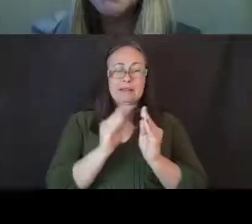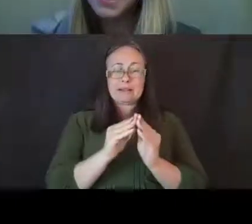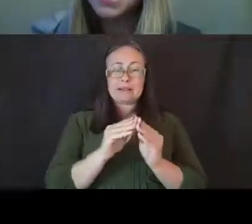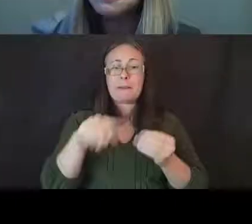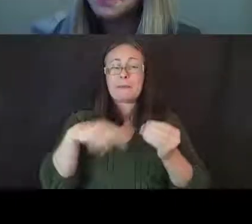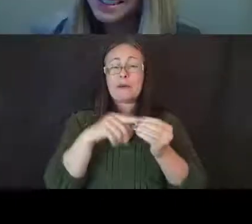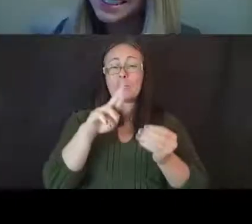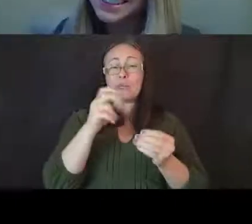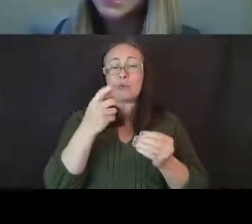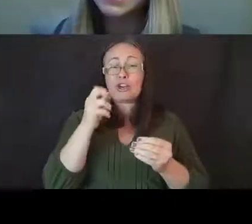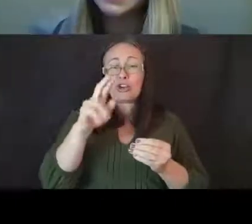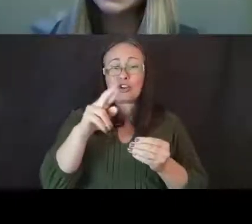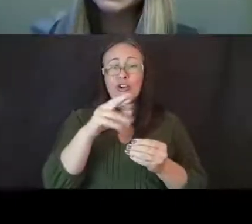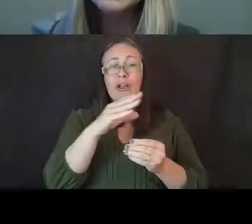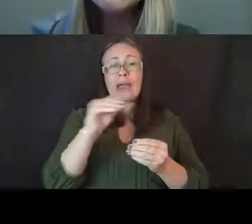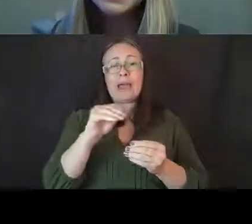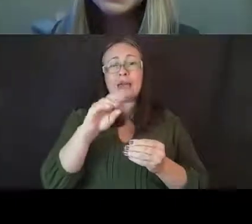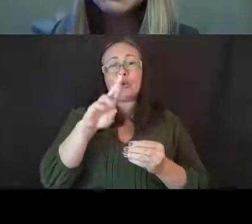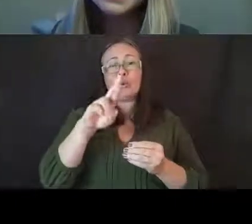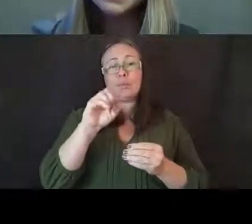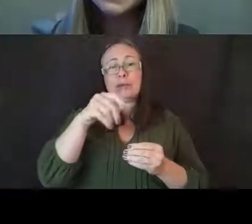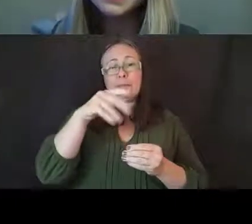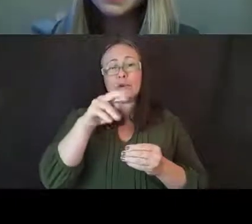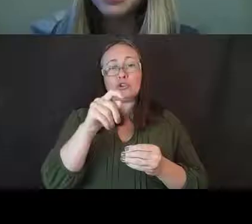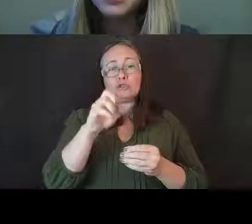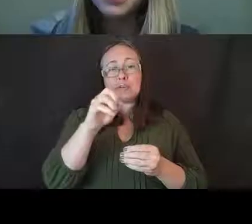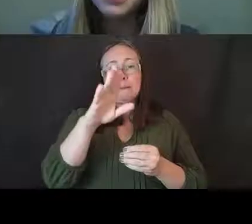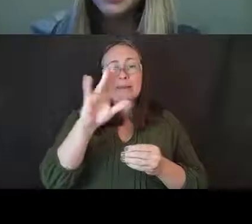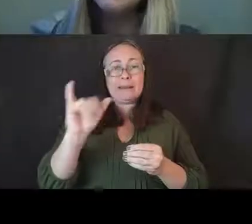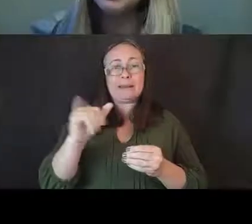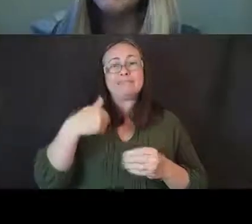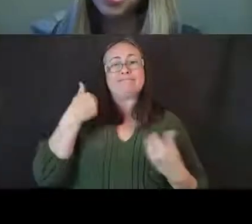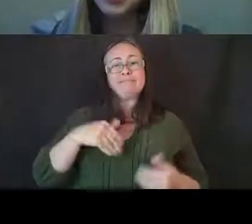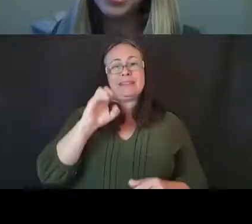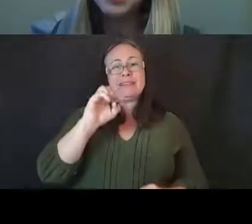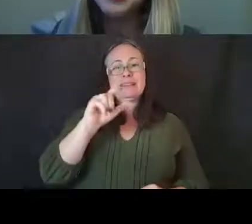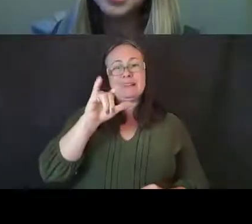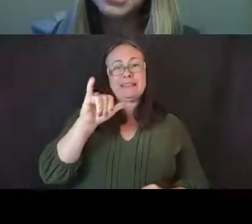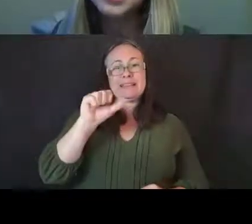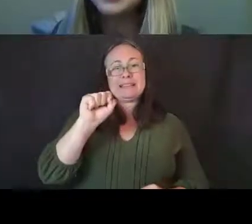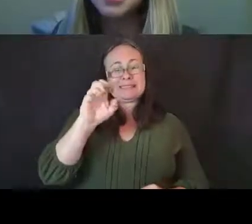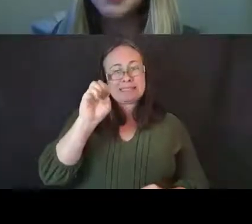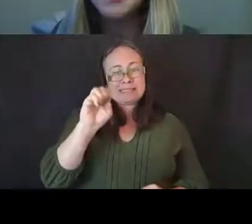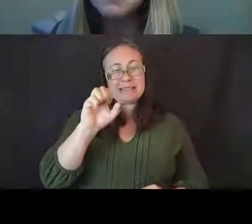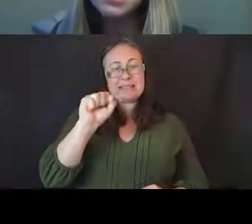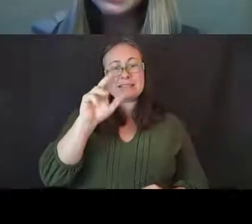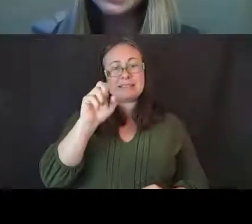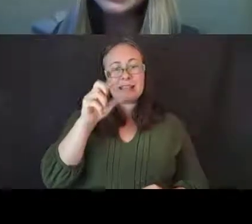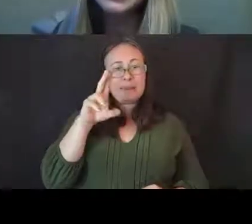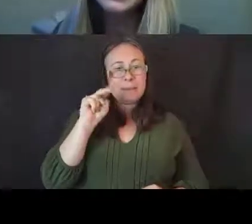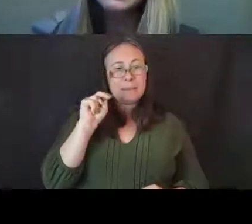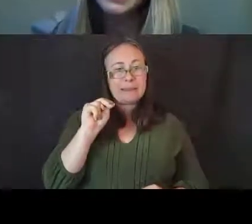Back to Basics. My name is Elyse Sullivan. I'm your moderator for today's 45-minute session,